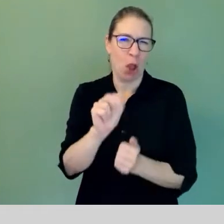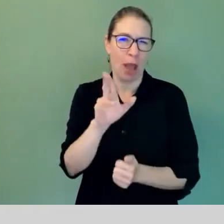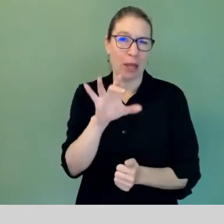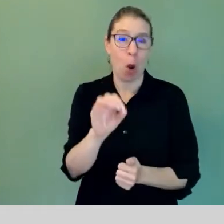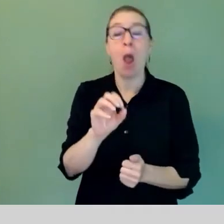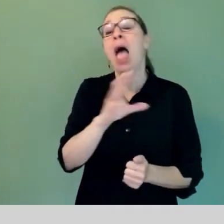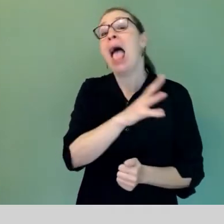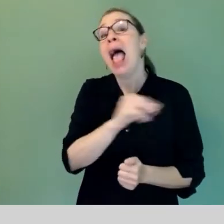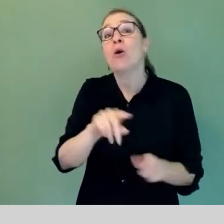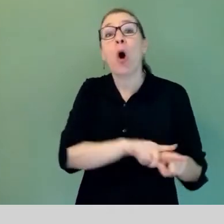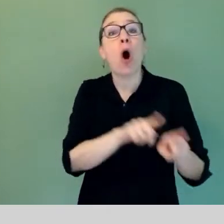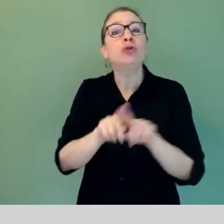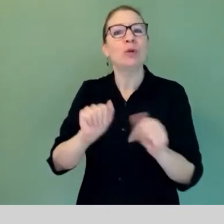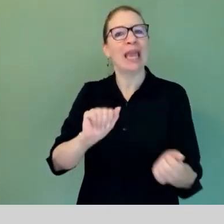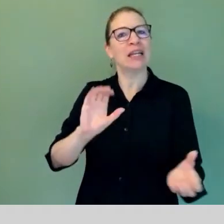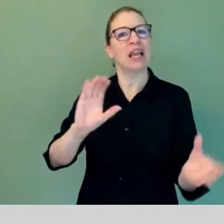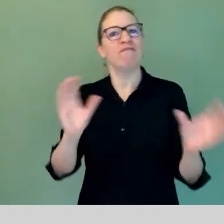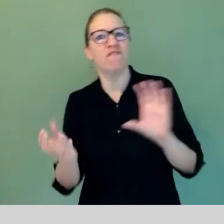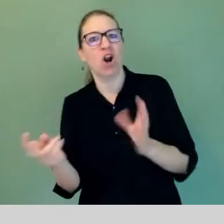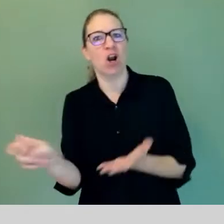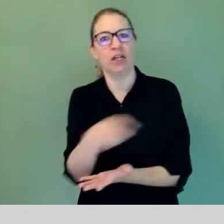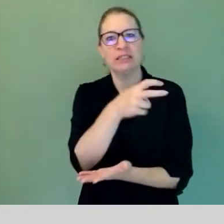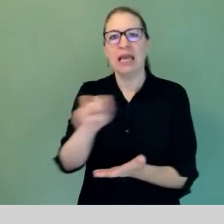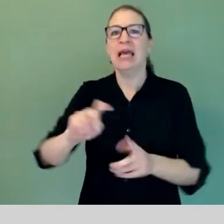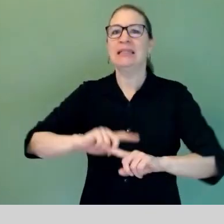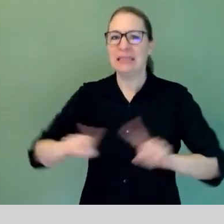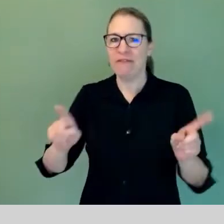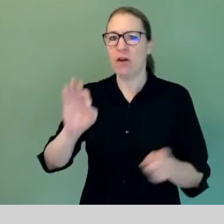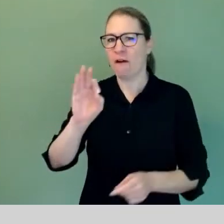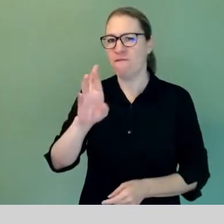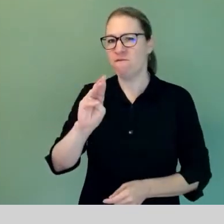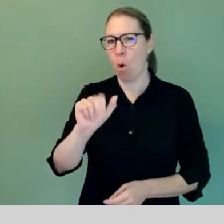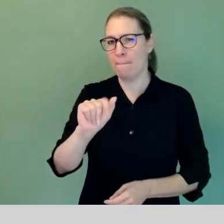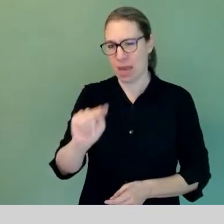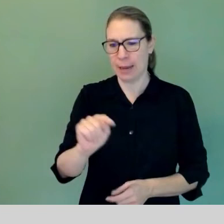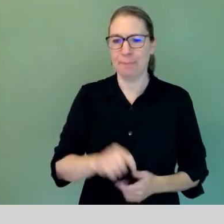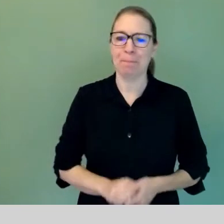And then you can also convert between audio formats. We will find in a lot of places,